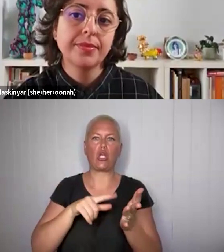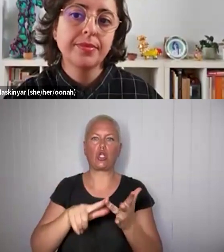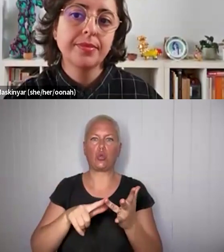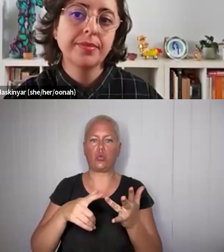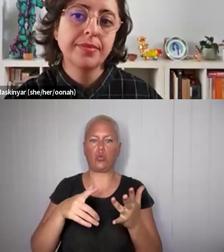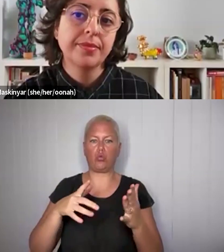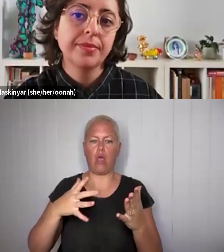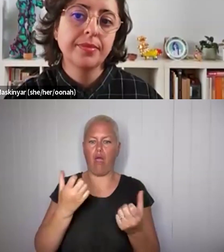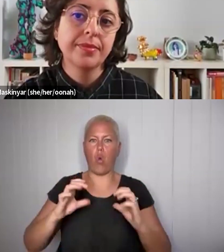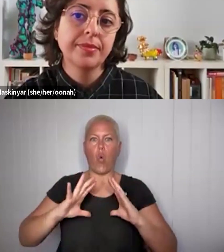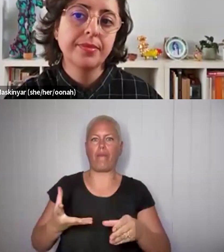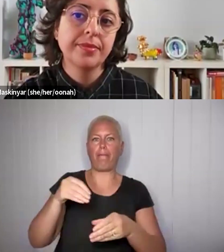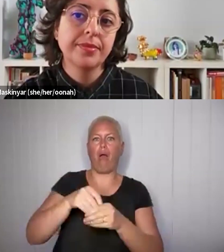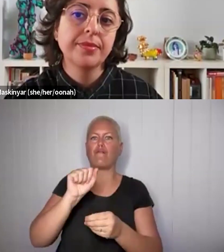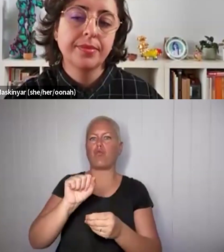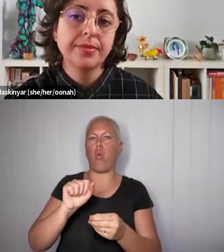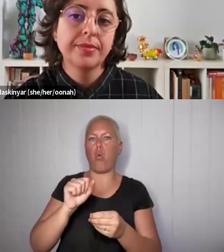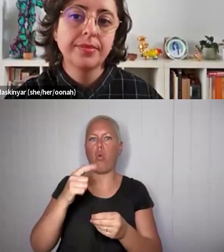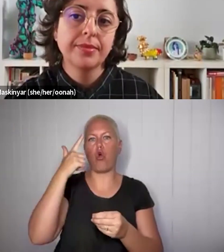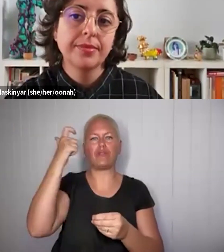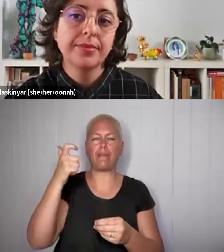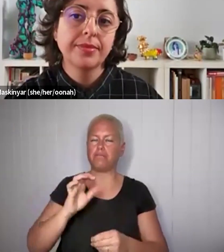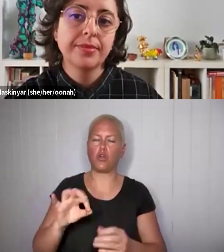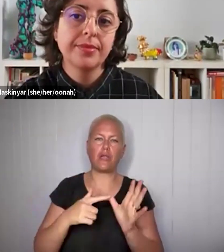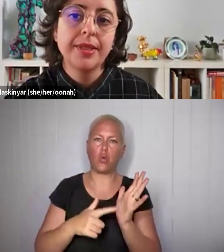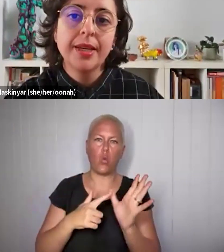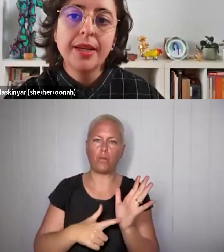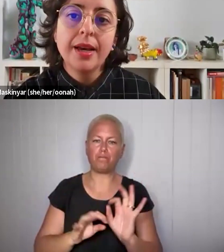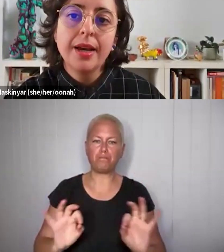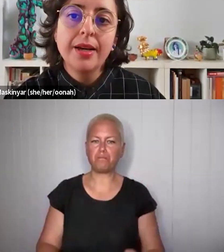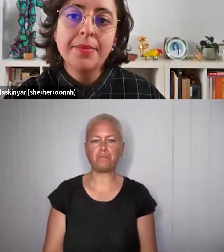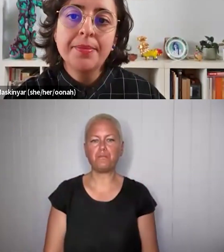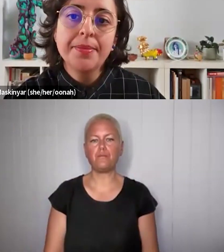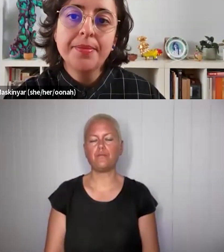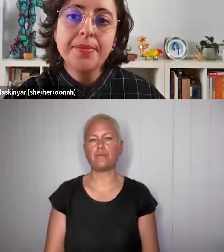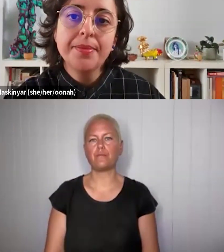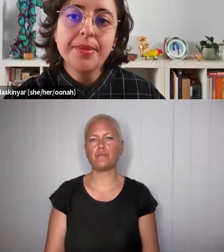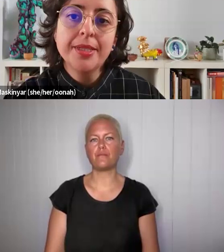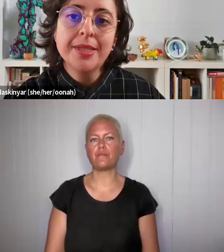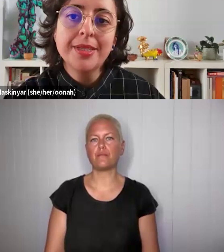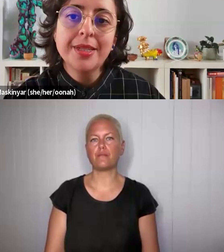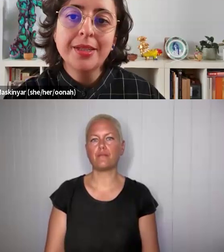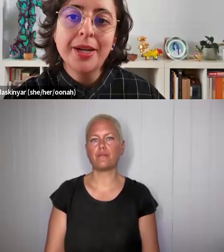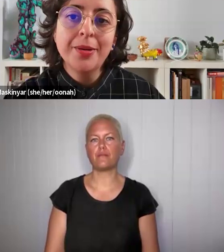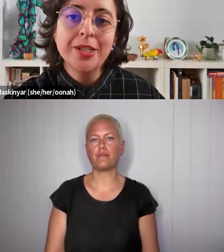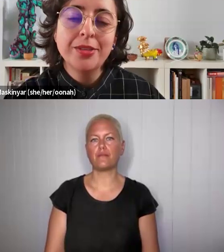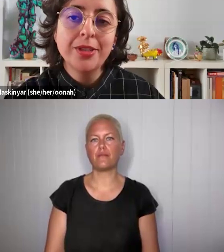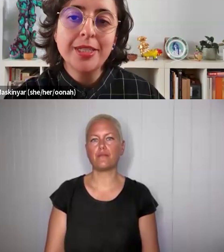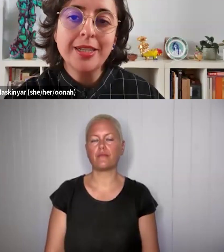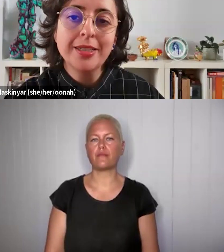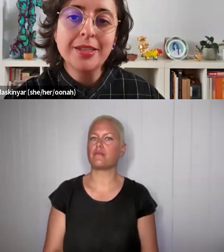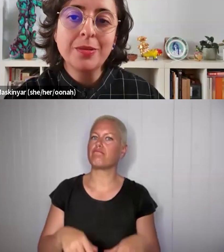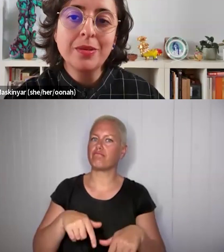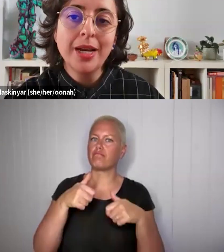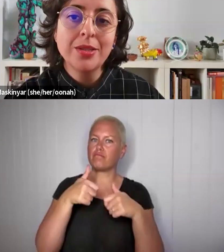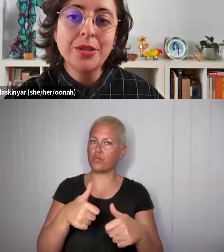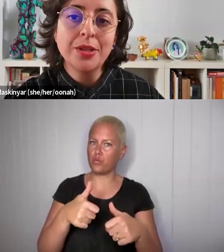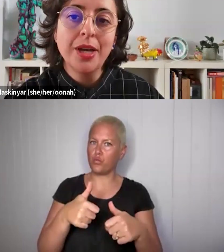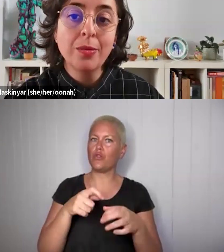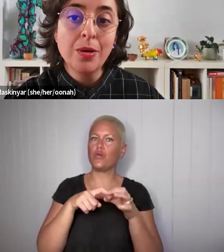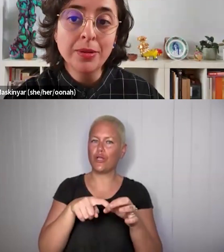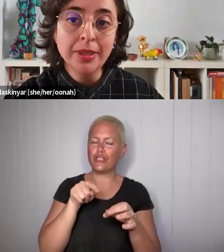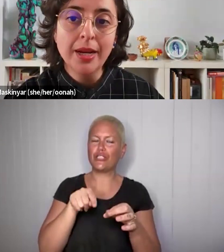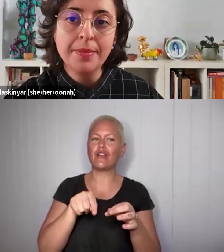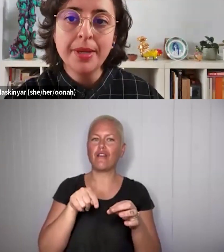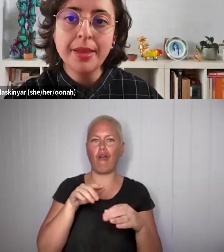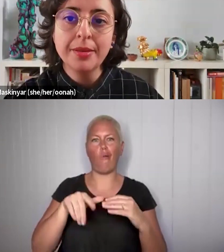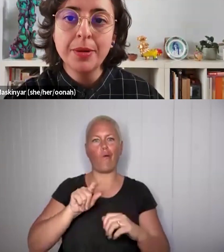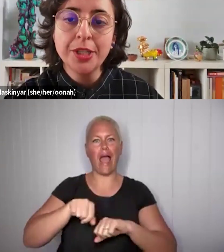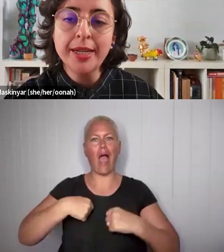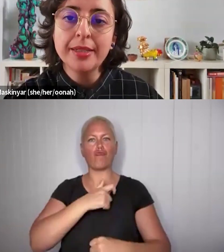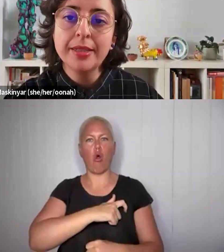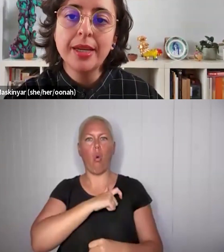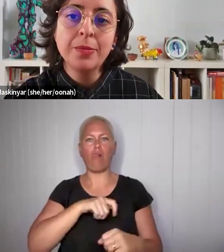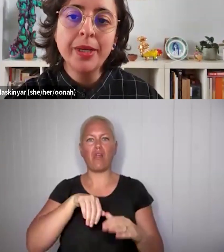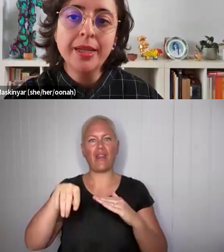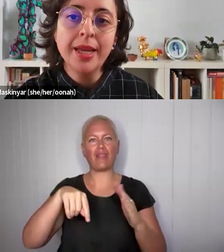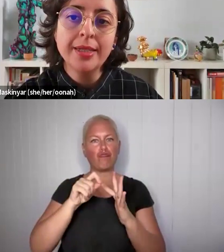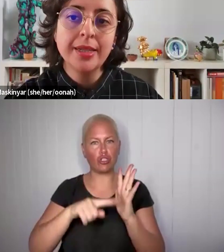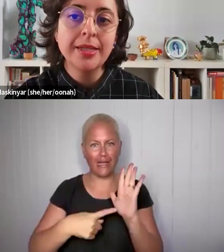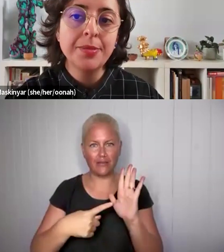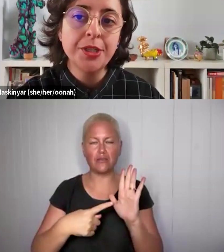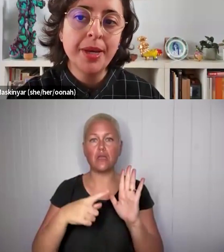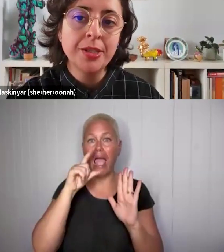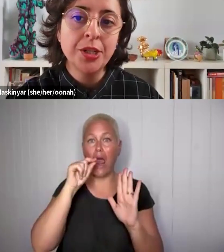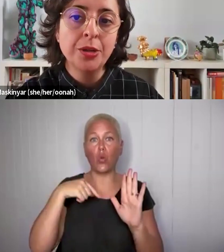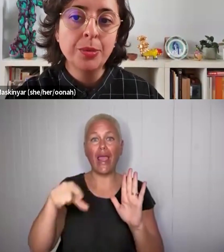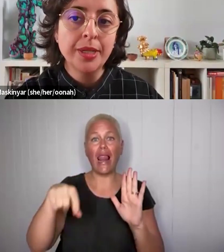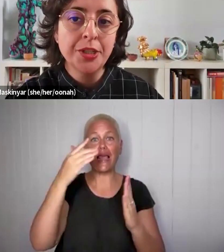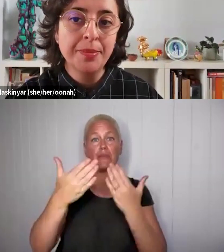beginning at all. – I expected. -- Expected. >> 'Can we elect an exhibition manager or project